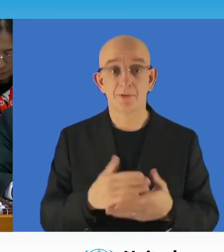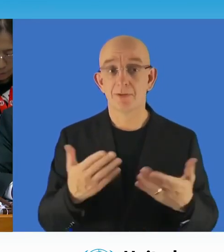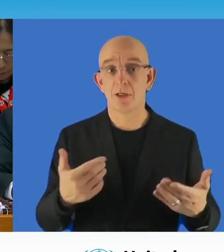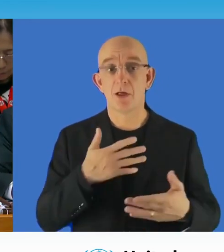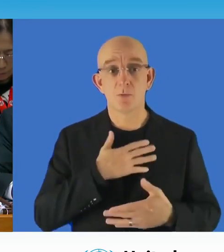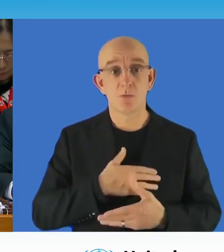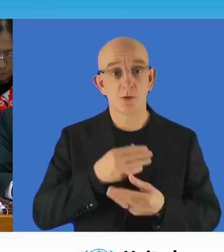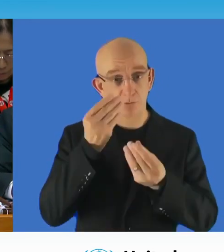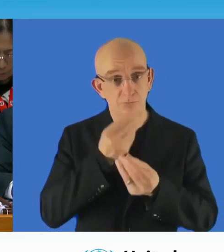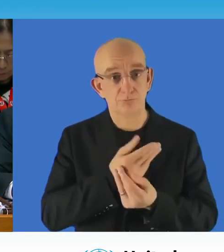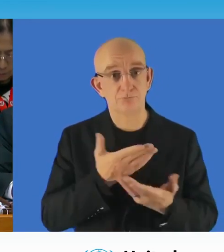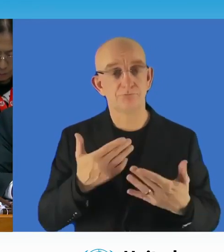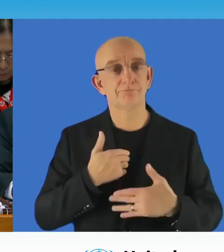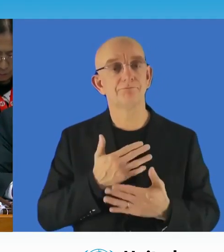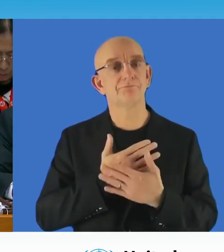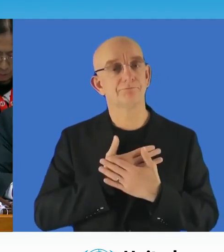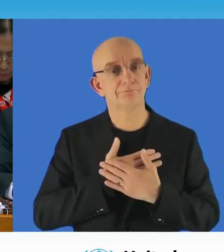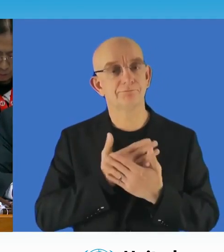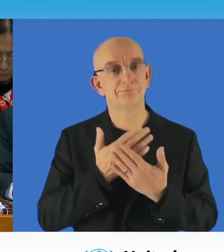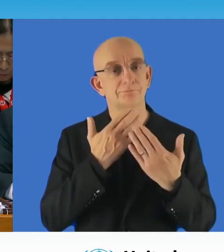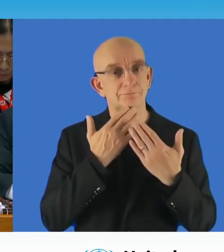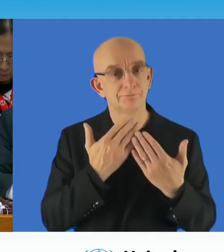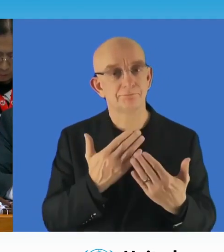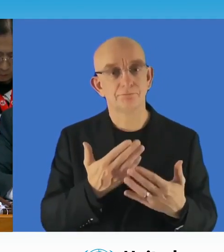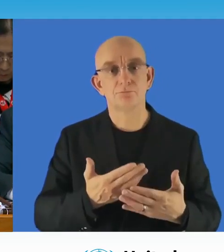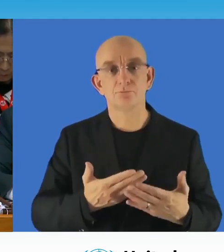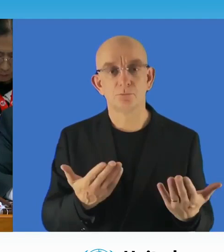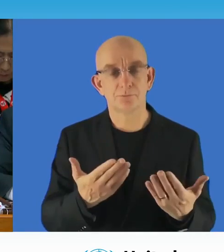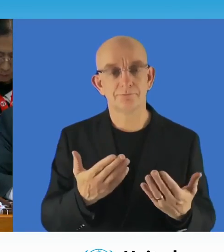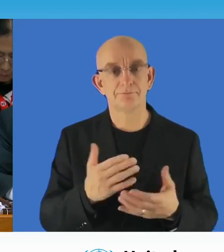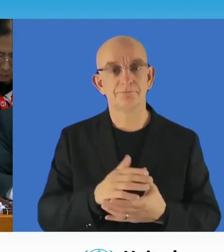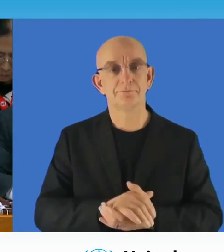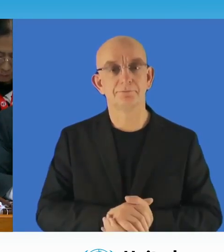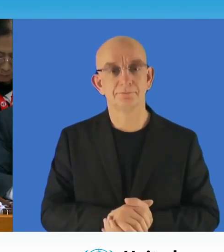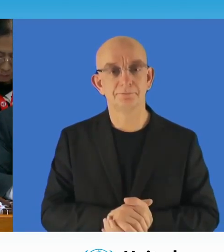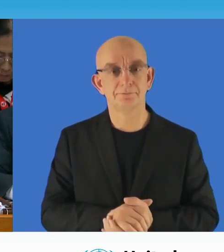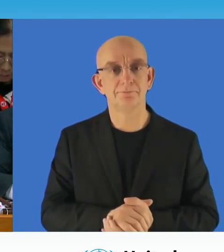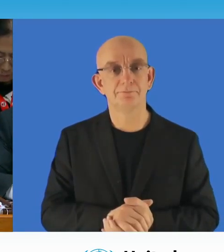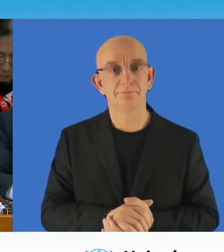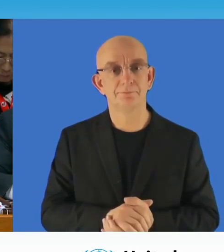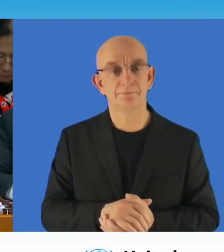member states the support by my colleagues the chair the permanent representative of